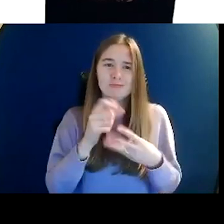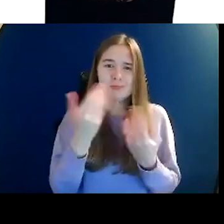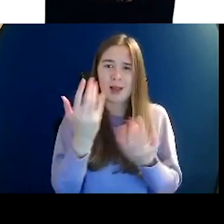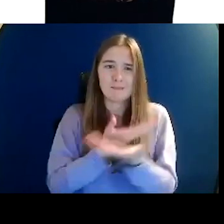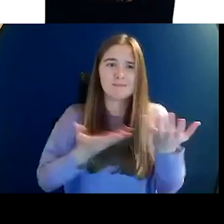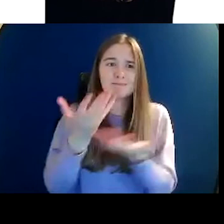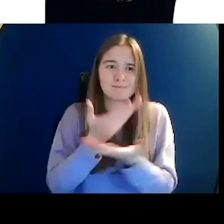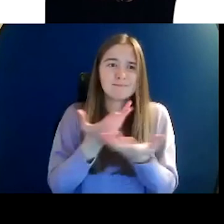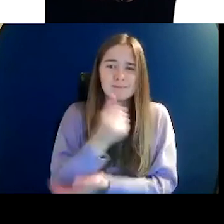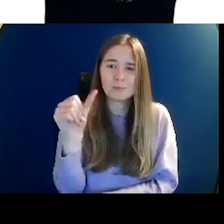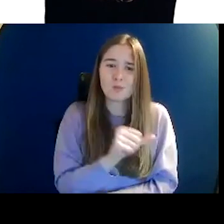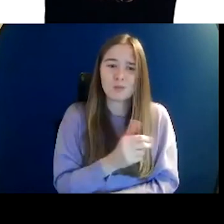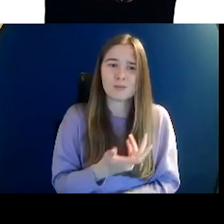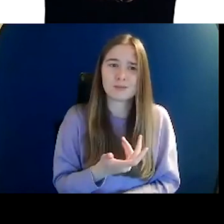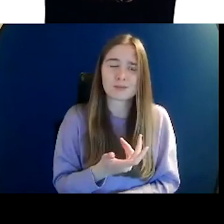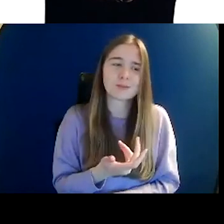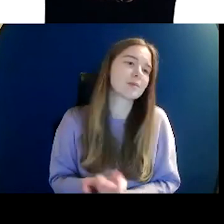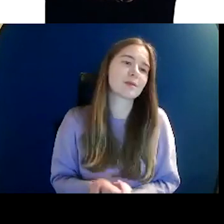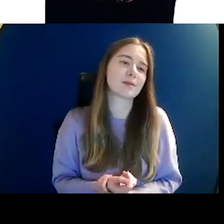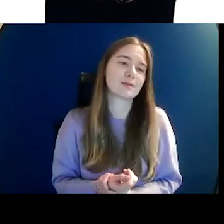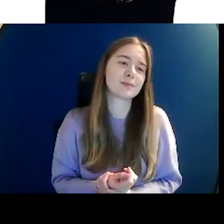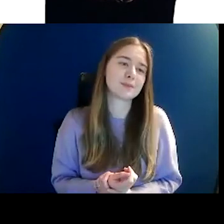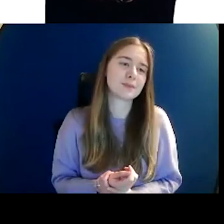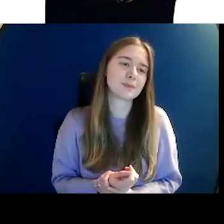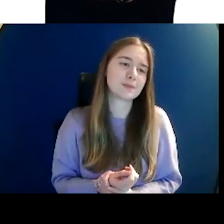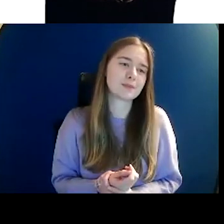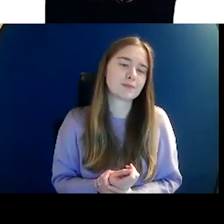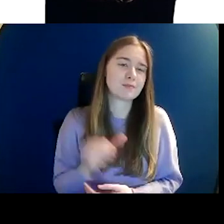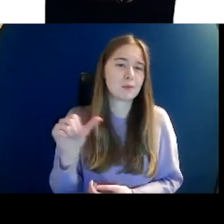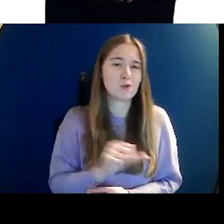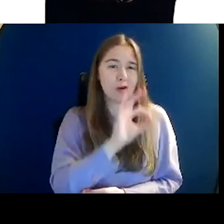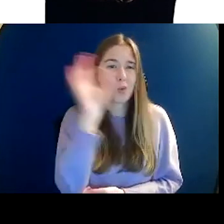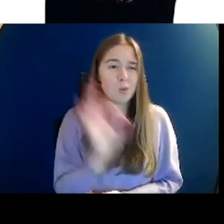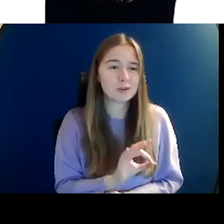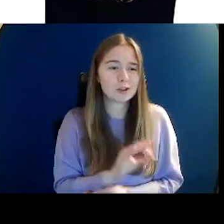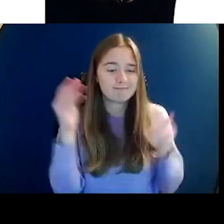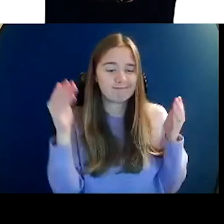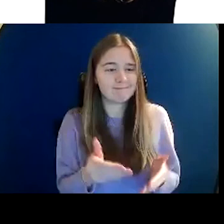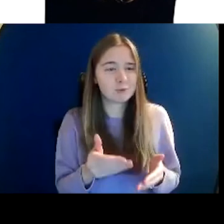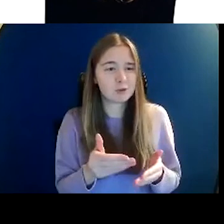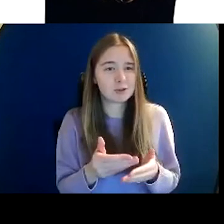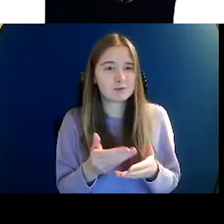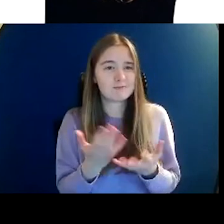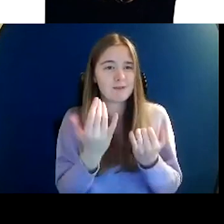And whether that be like a maths, you know, question is focused around our environmental emergency.